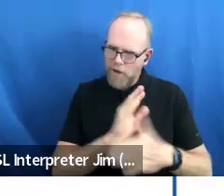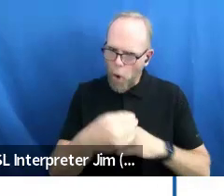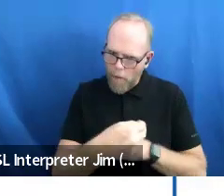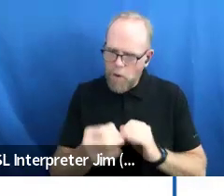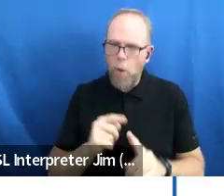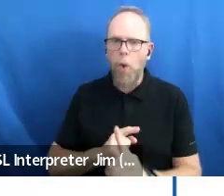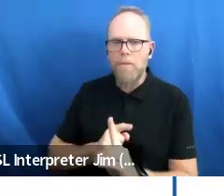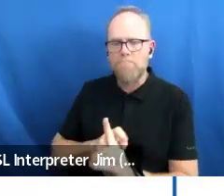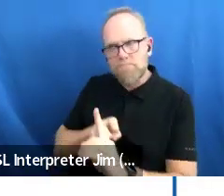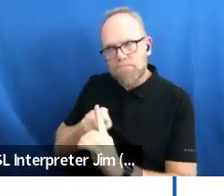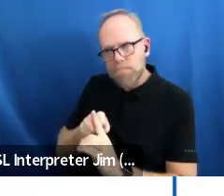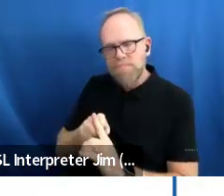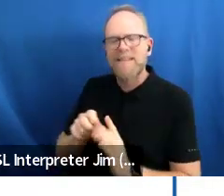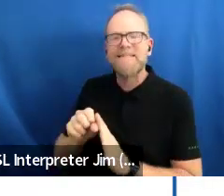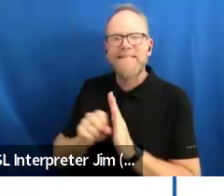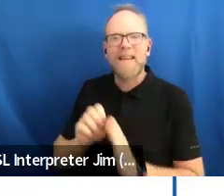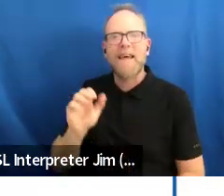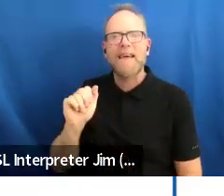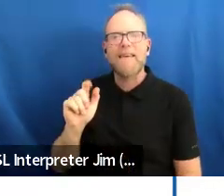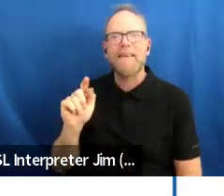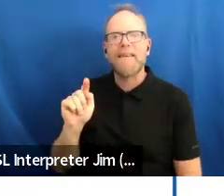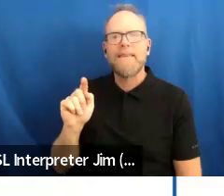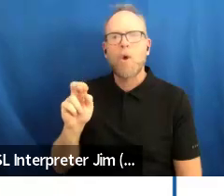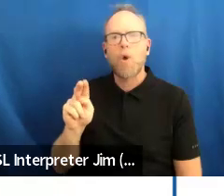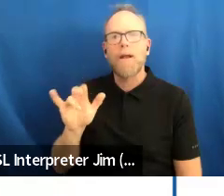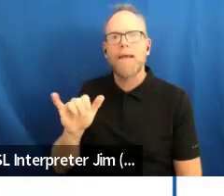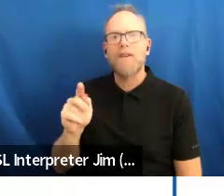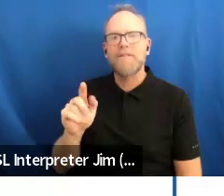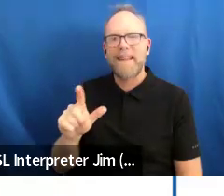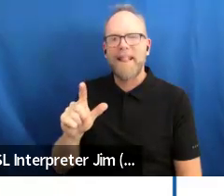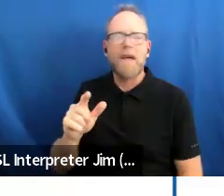But even though the Department of Justice is wonderful, the Department of Transportation,